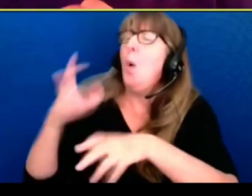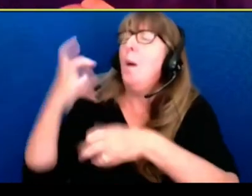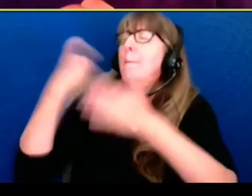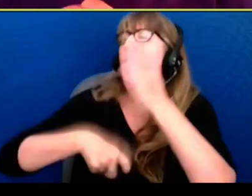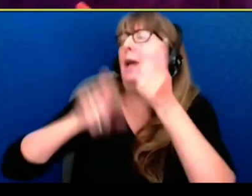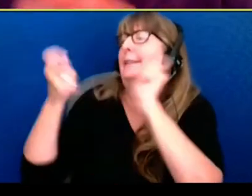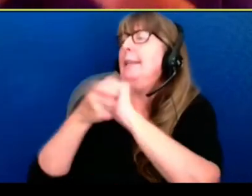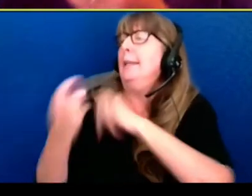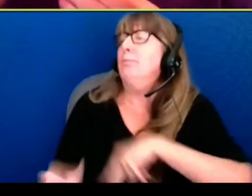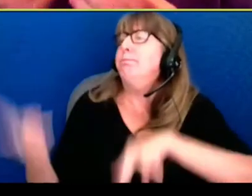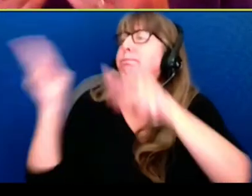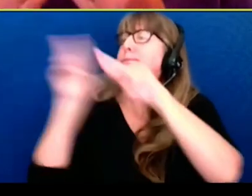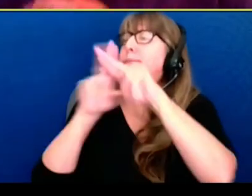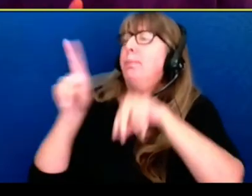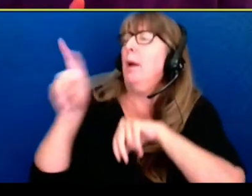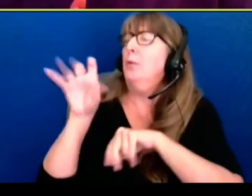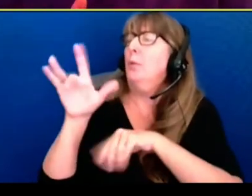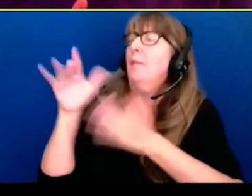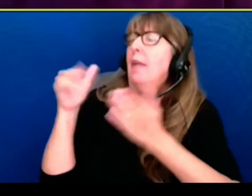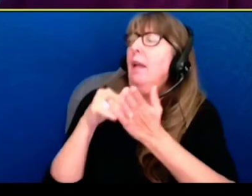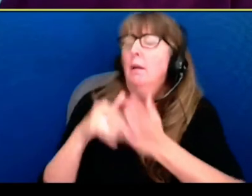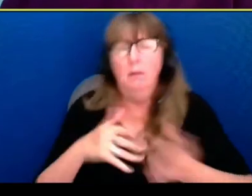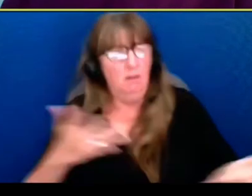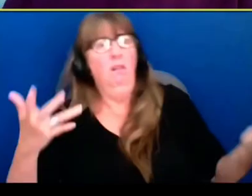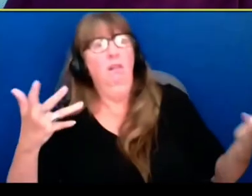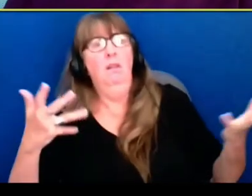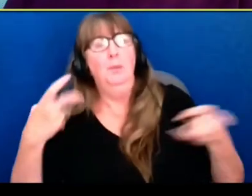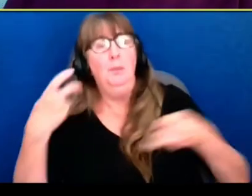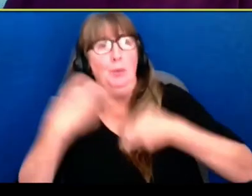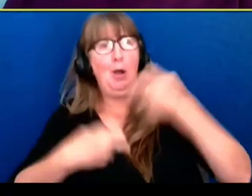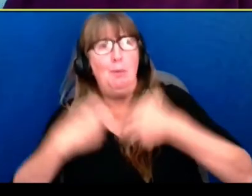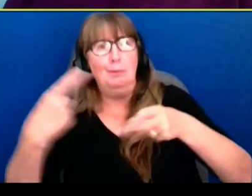Right? Same kind of idea.